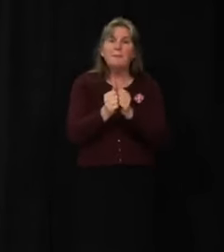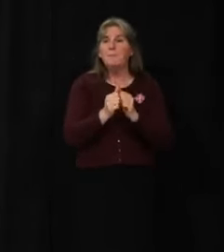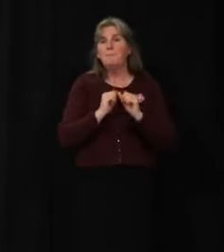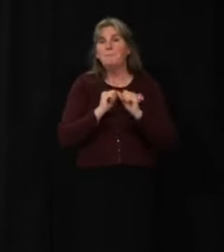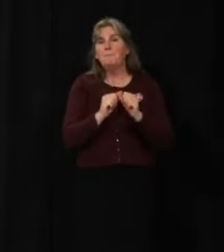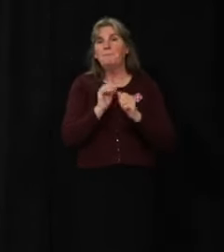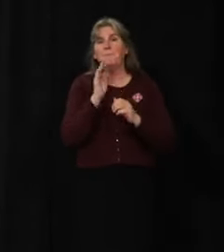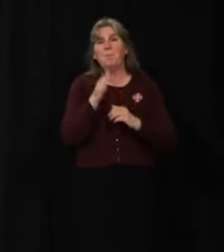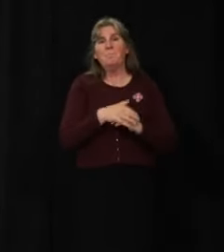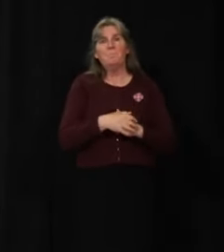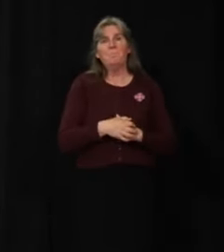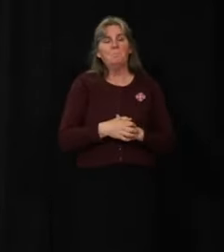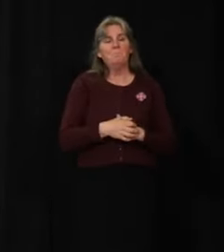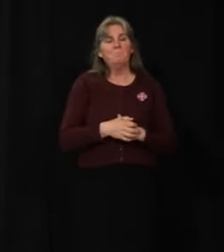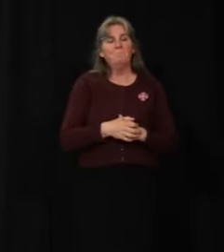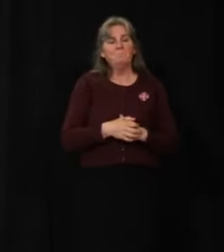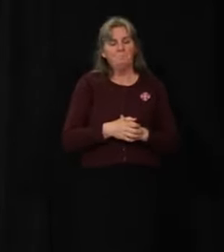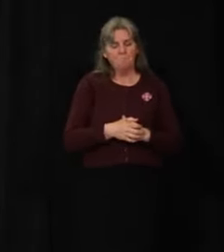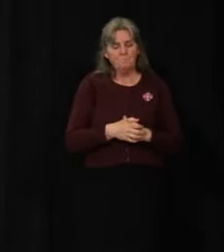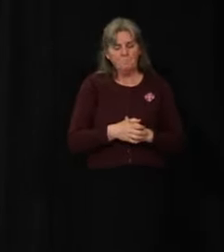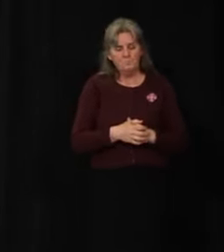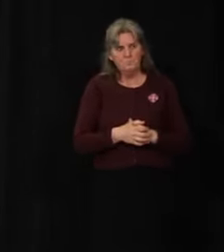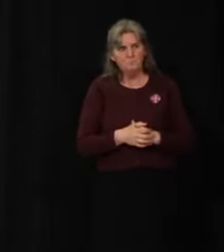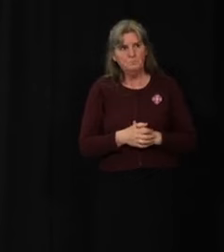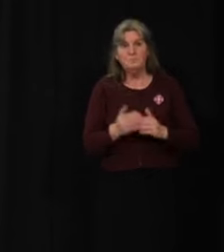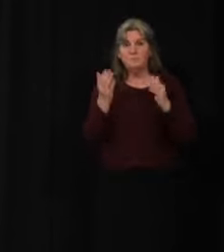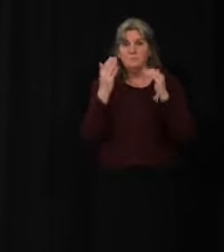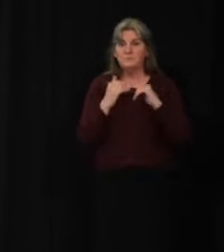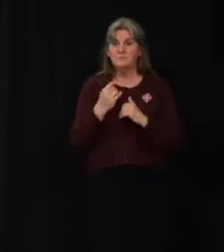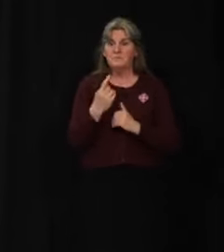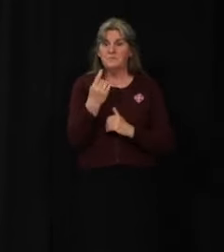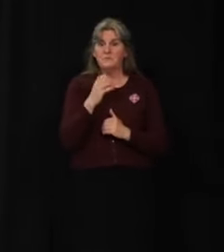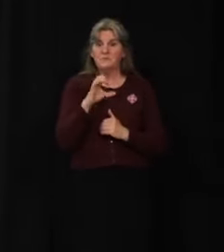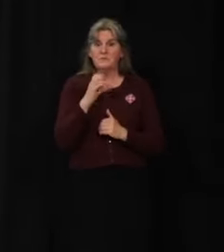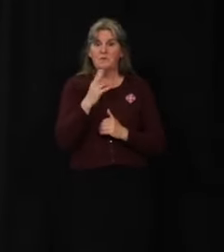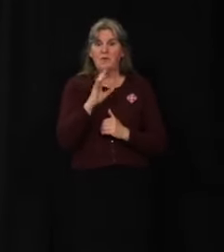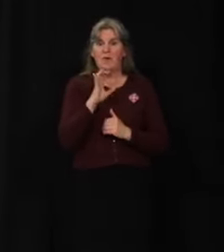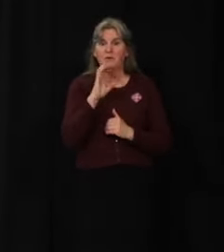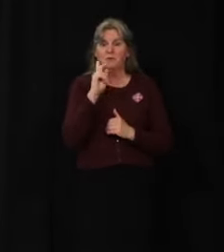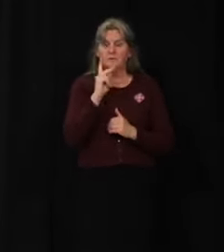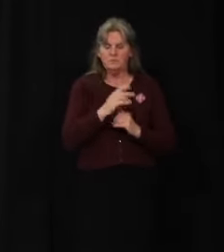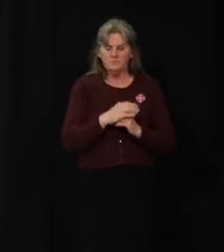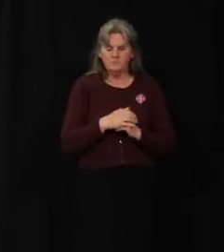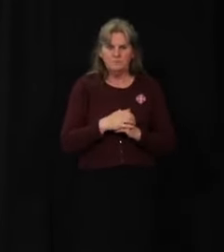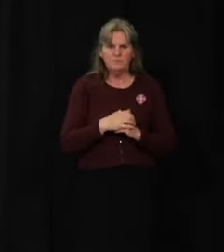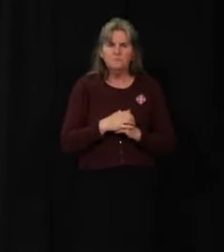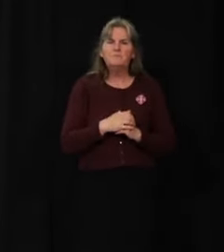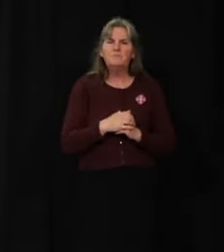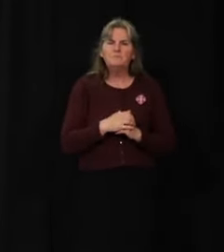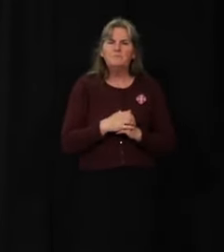tight, you know, to stay where we are until we get more stability and confidence.